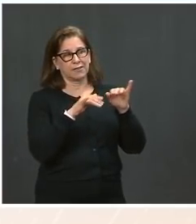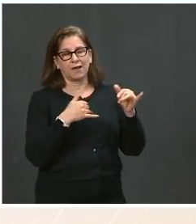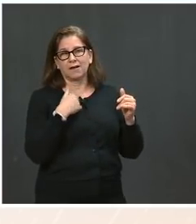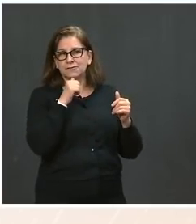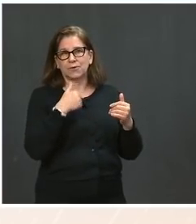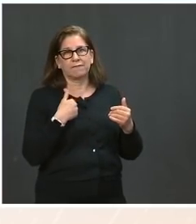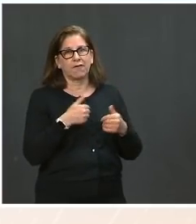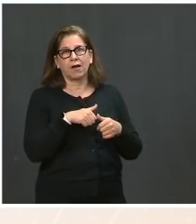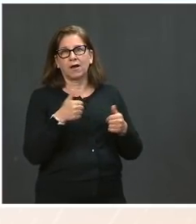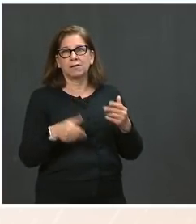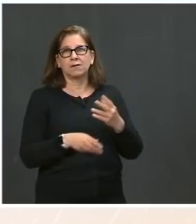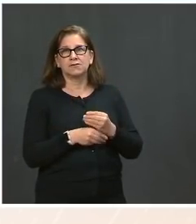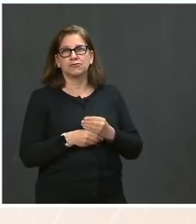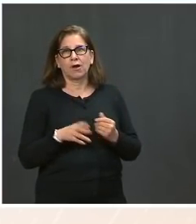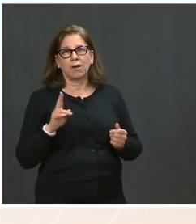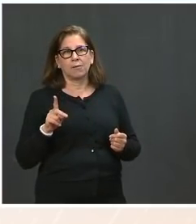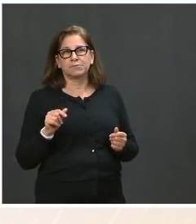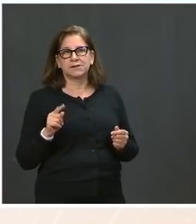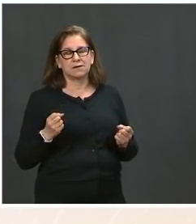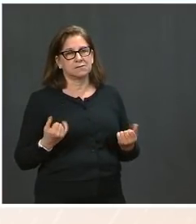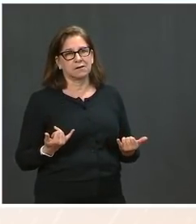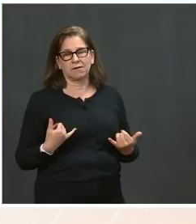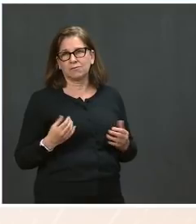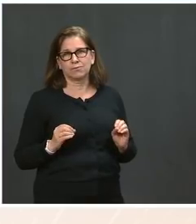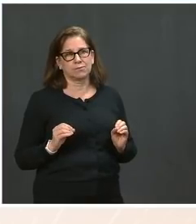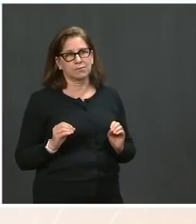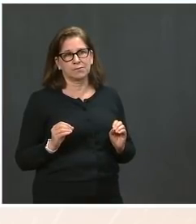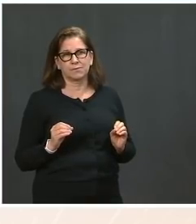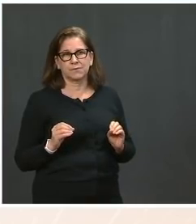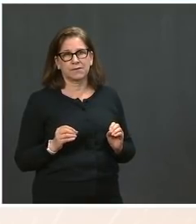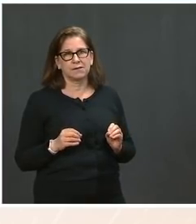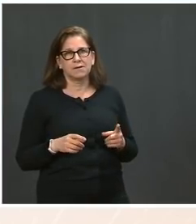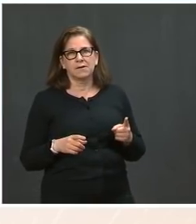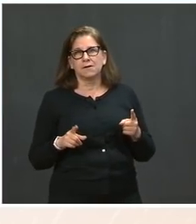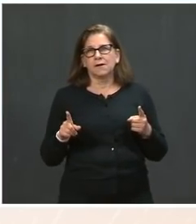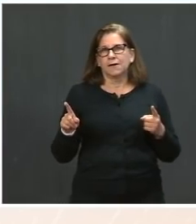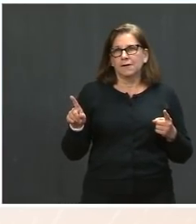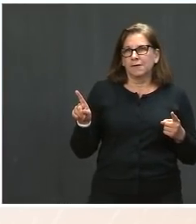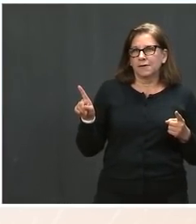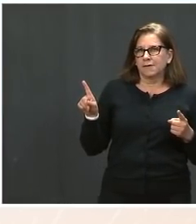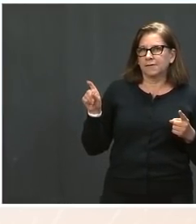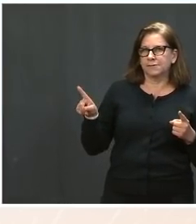hearing regarding the fate of the Dakota Access Pipeline. Ms. Psaki: Mm-hmm. The Press: Is it the administration's belief